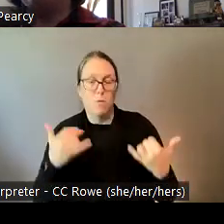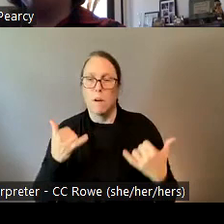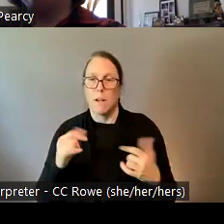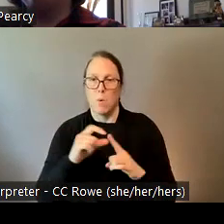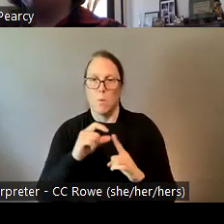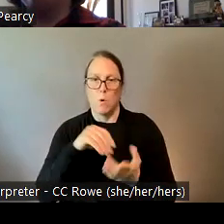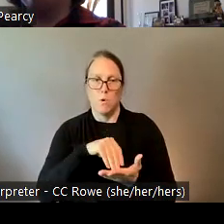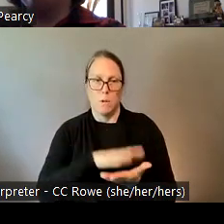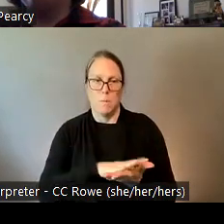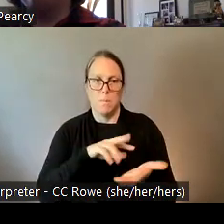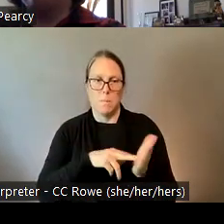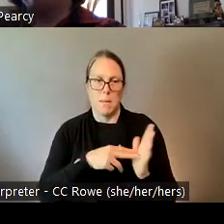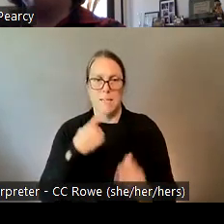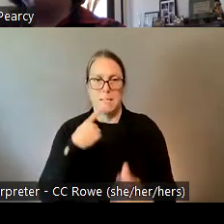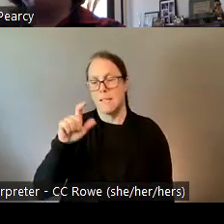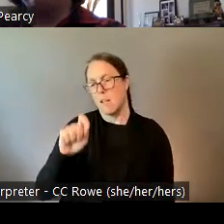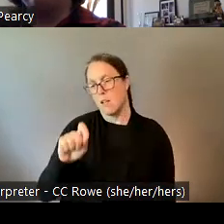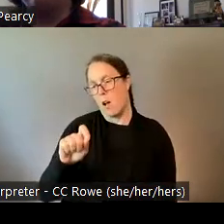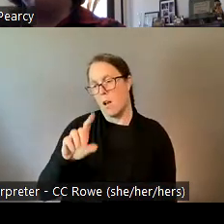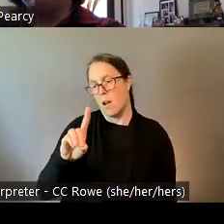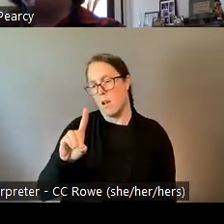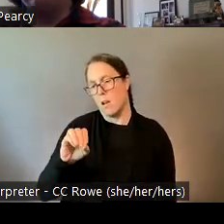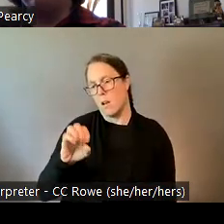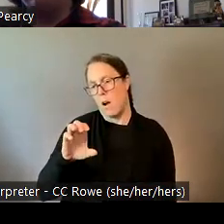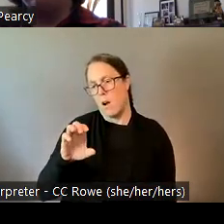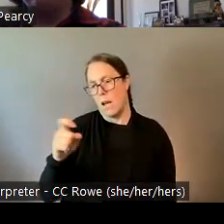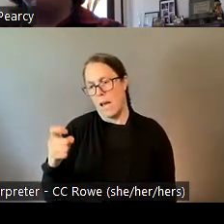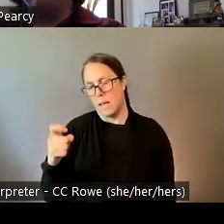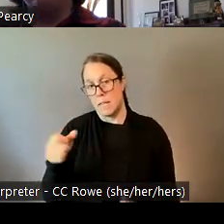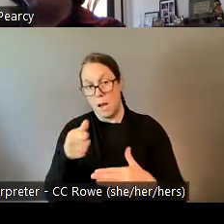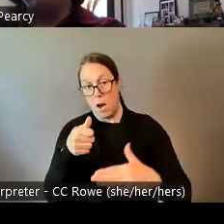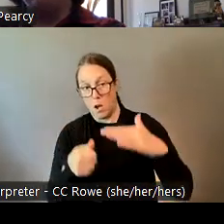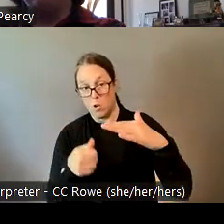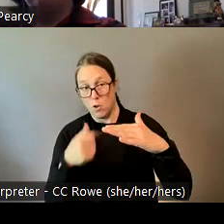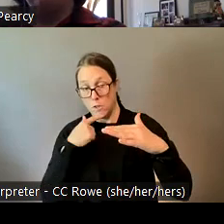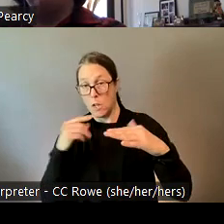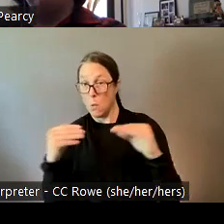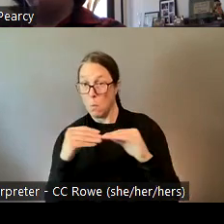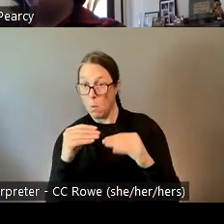So it's a .docx. Underneath, there's something that says more options. We're gonna click on that.